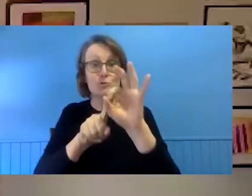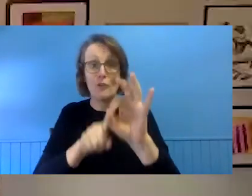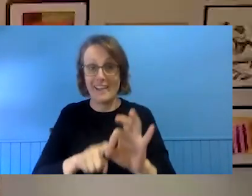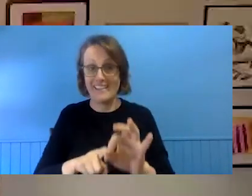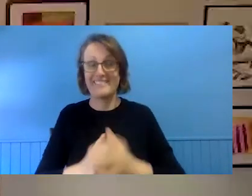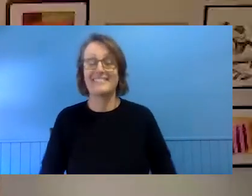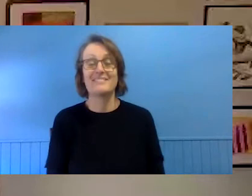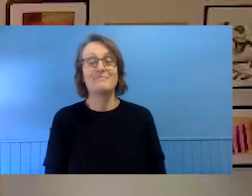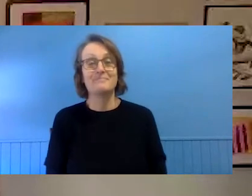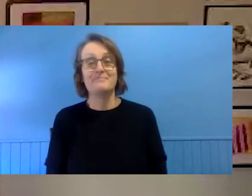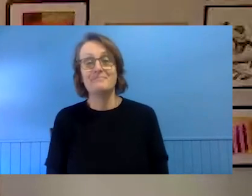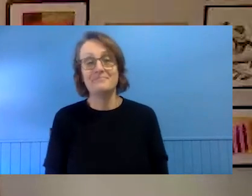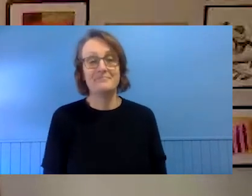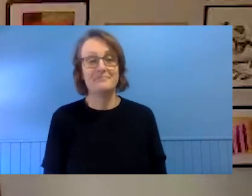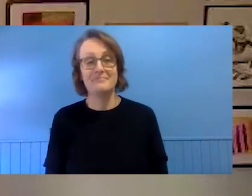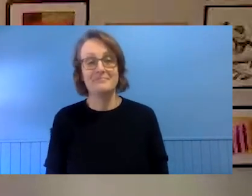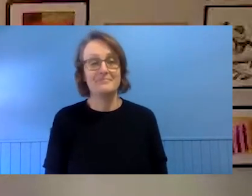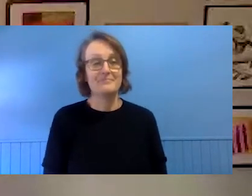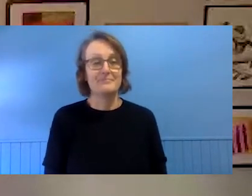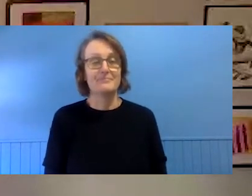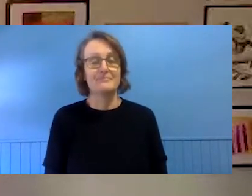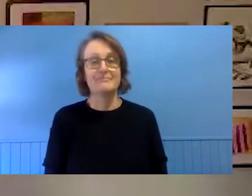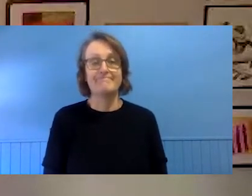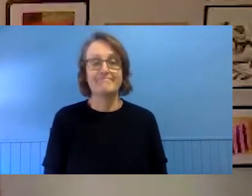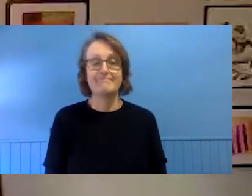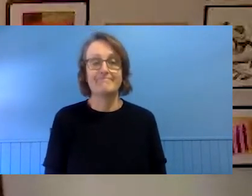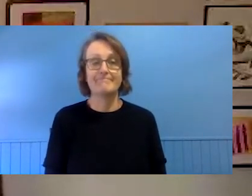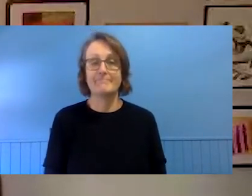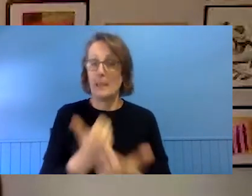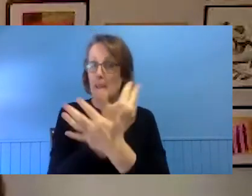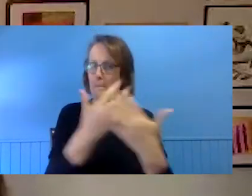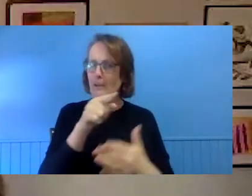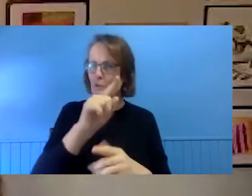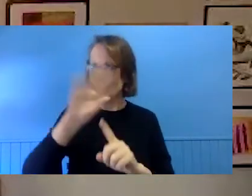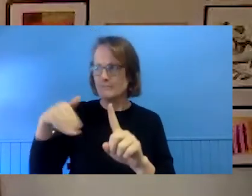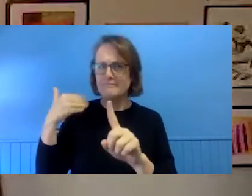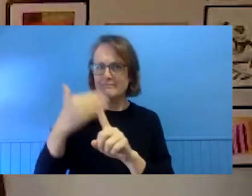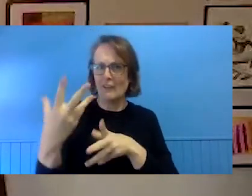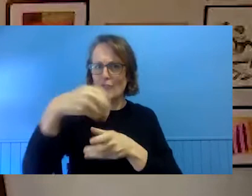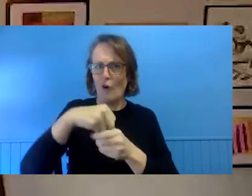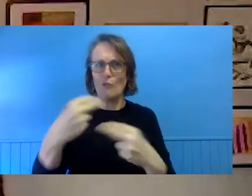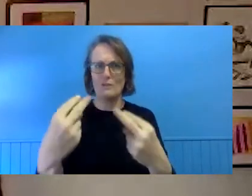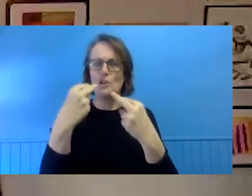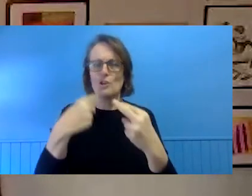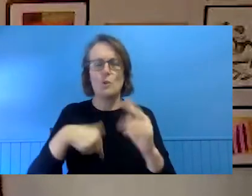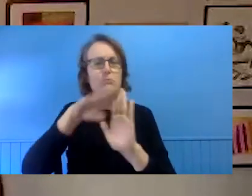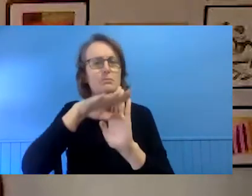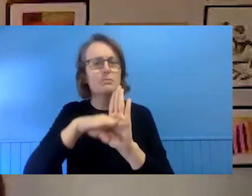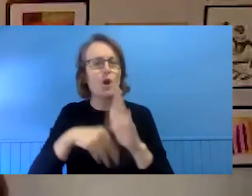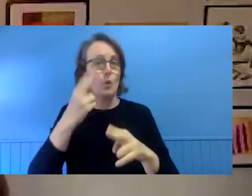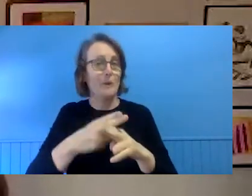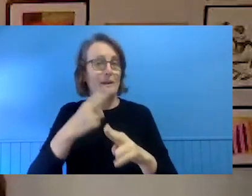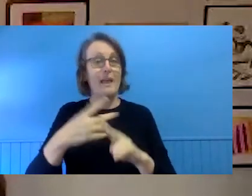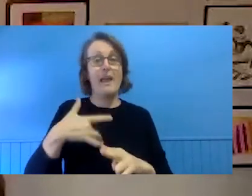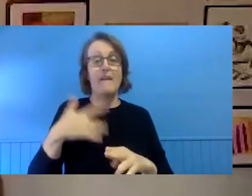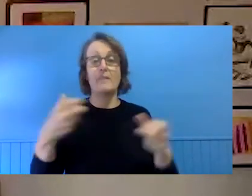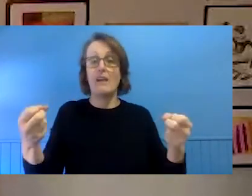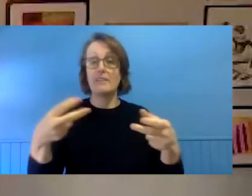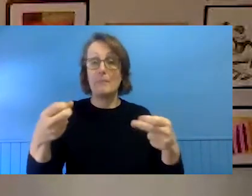for the survey in your inboxes. Live captioning is available via Zoom and